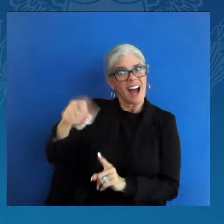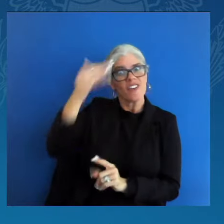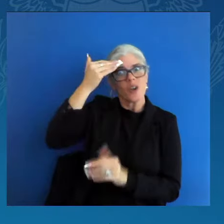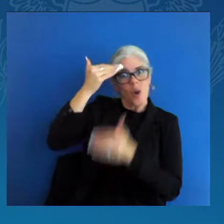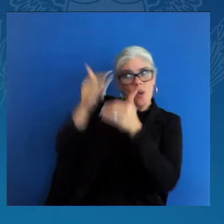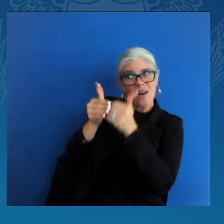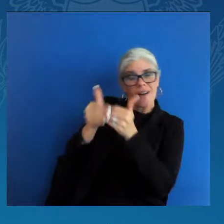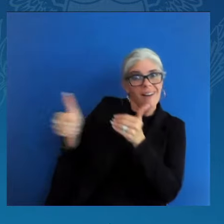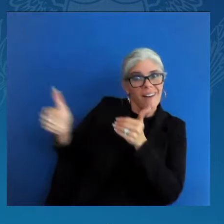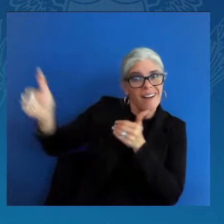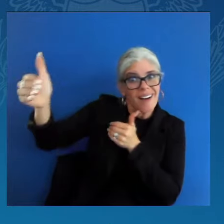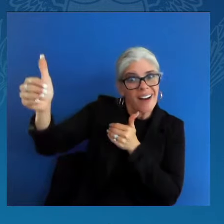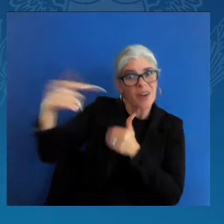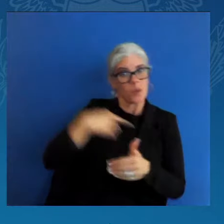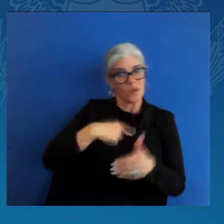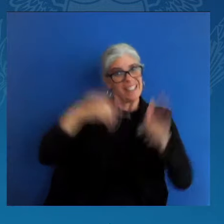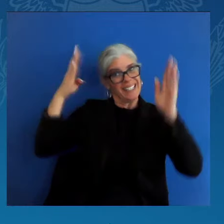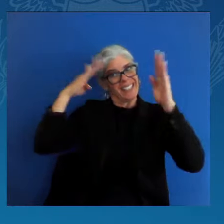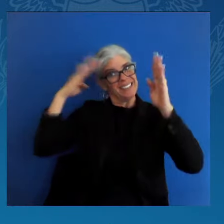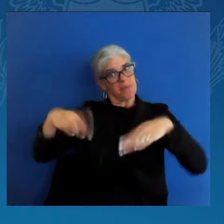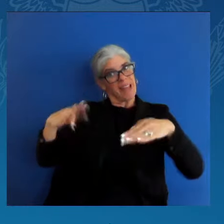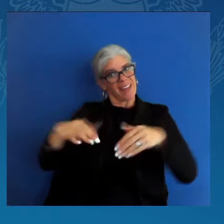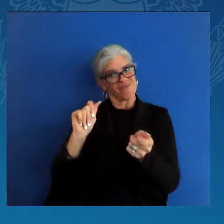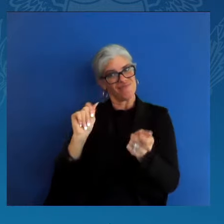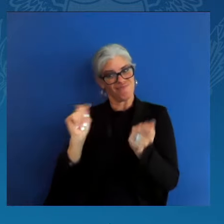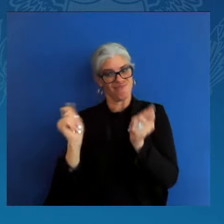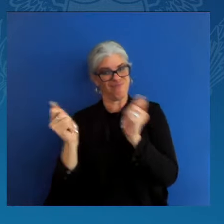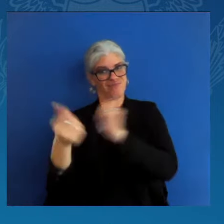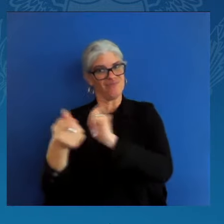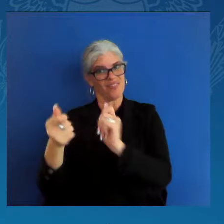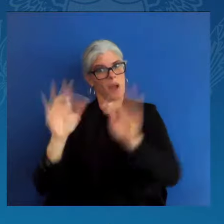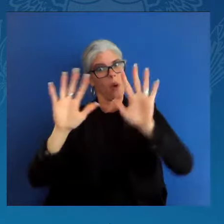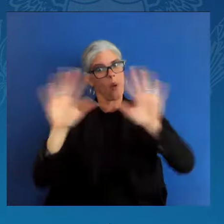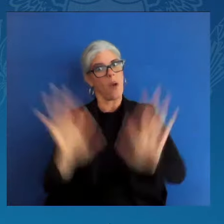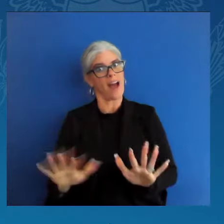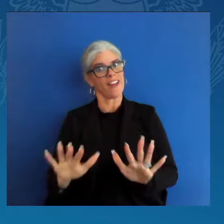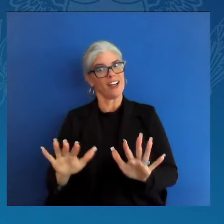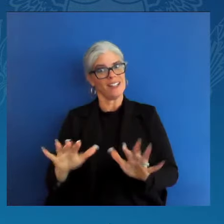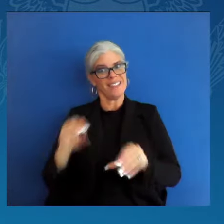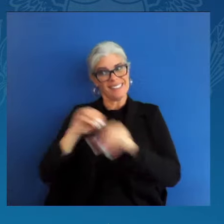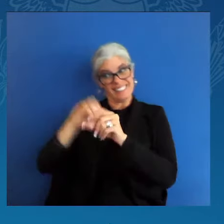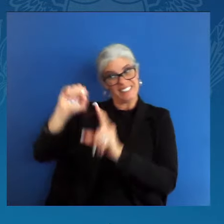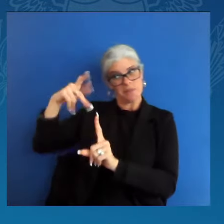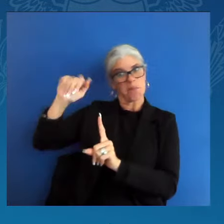and exerts strong magnetic fields that can impact us here on Earth. These can impact electric power systems,